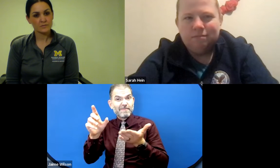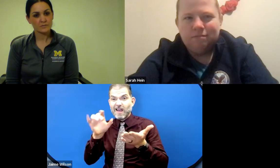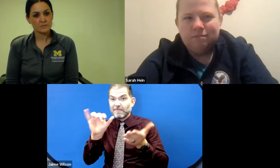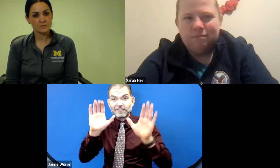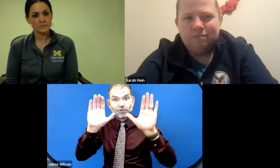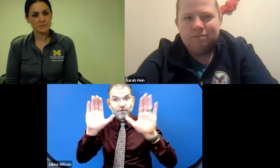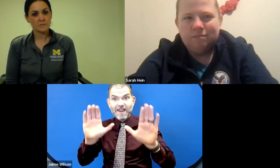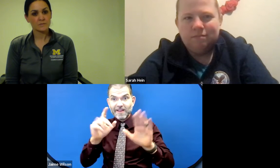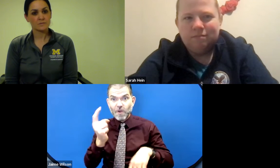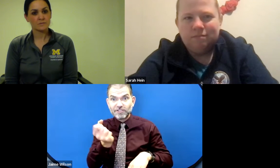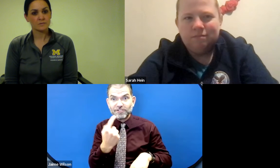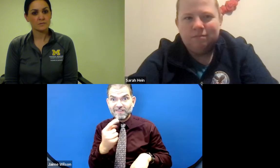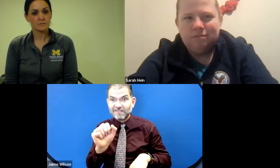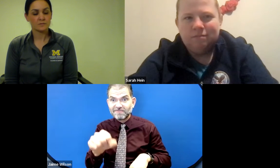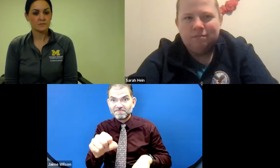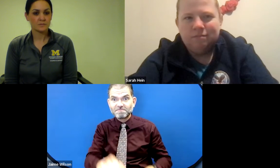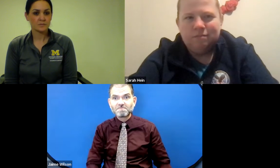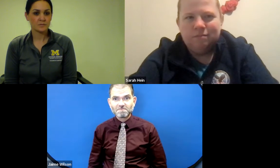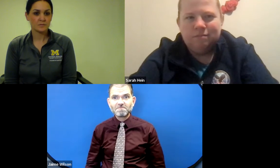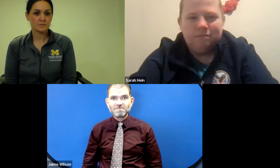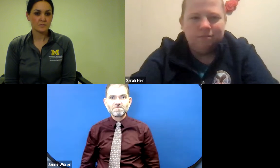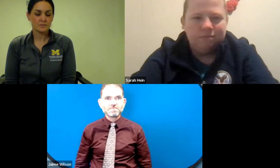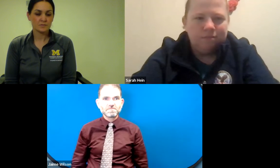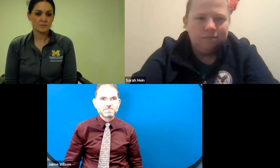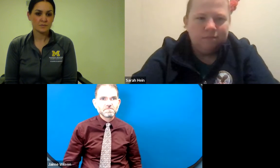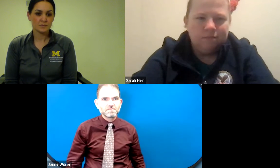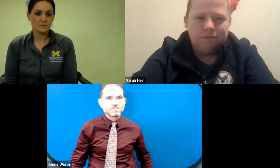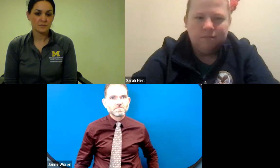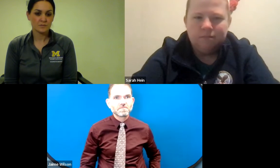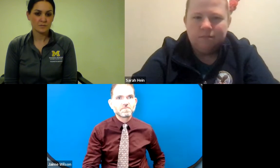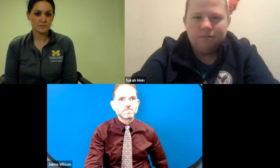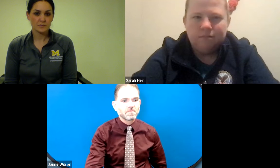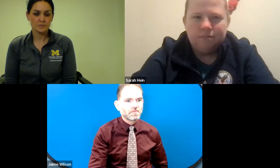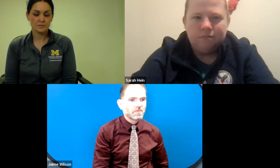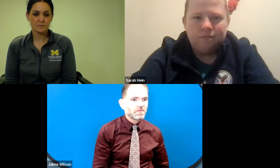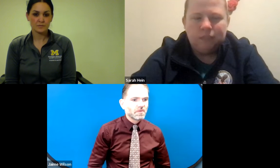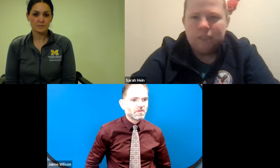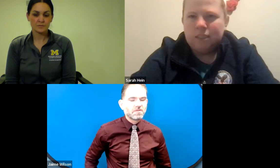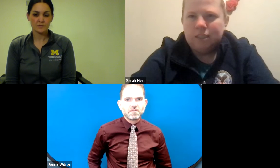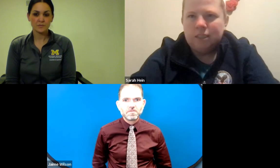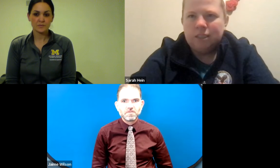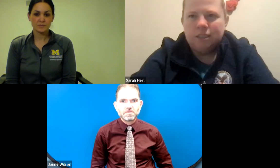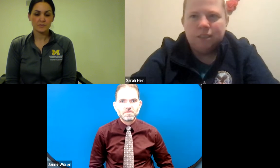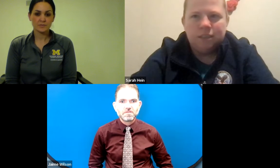ASL Interpreter: So these are all symptoms that we ASL Interpreter: used to diagnose Louis by this dementia. But that was a great question.